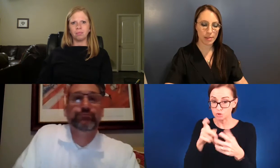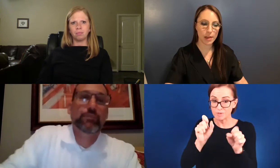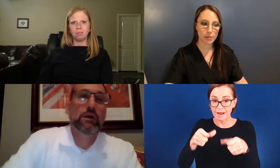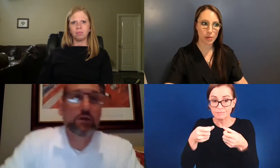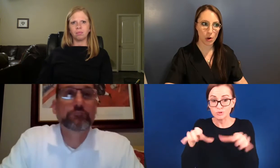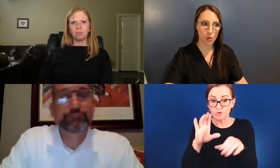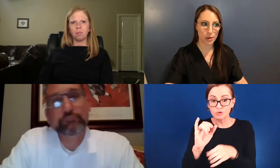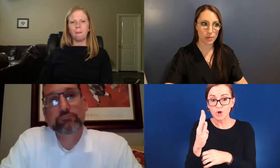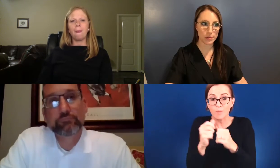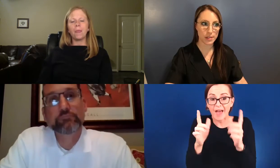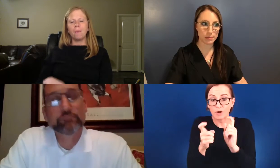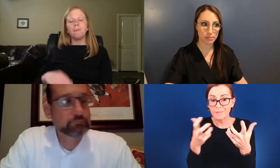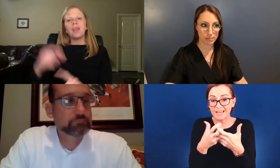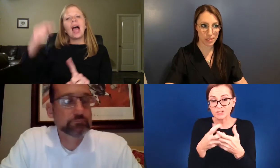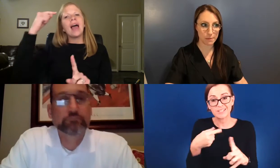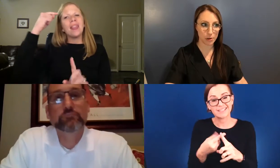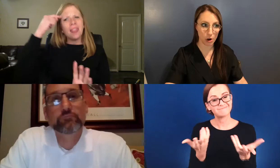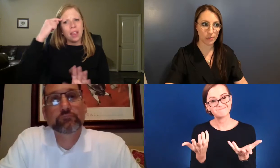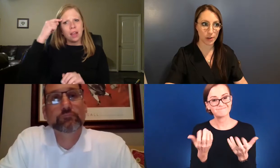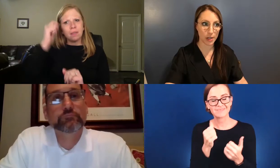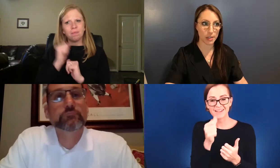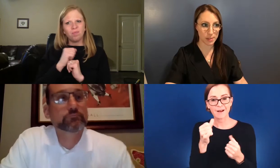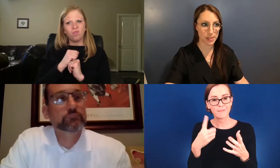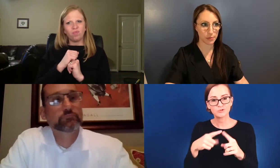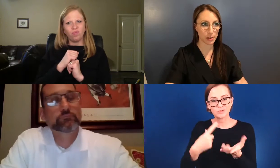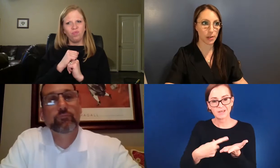I think though, with deaf and hard of hearing specifically,